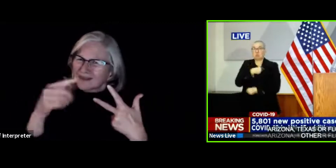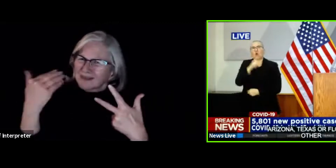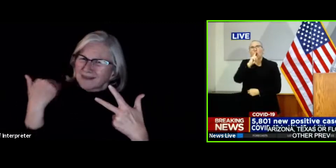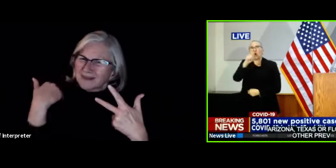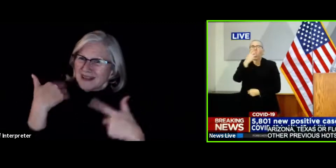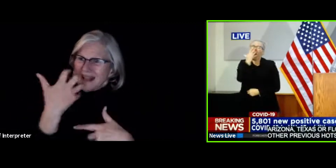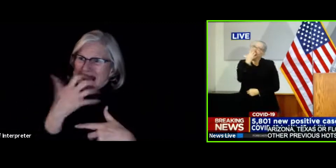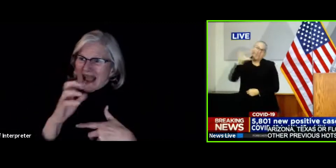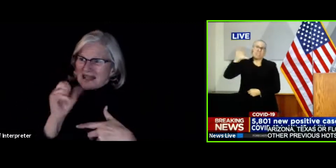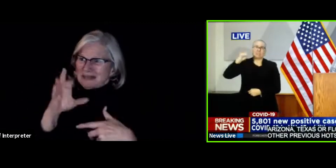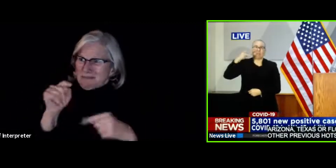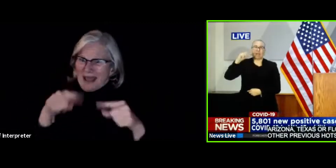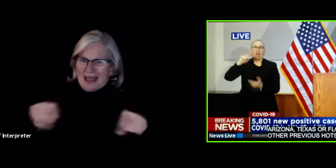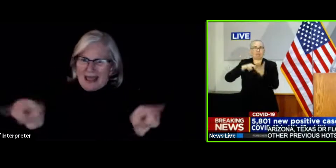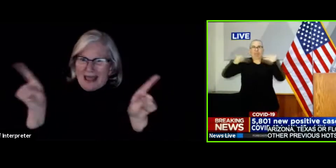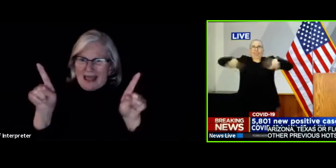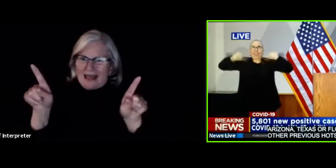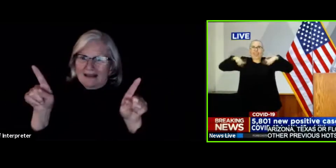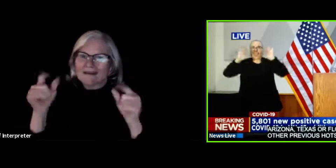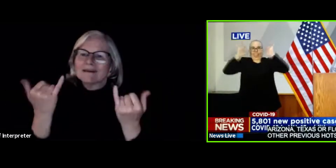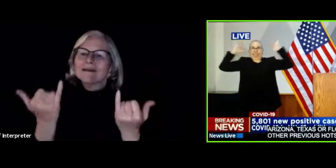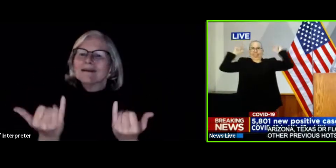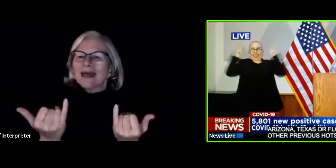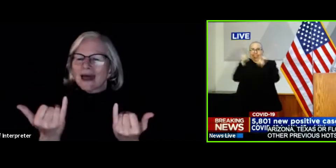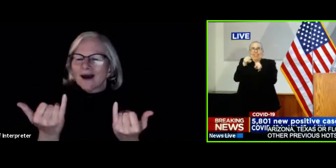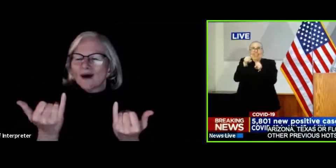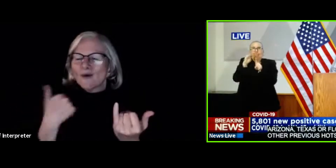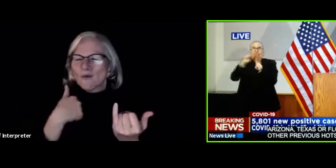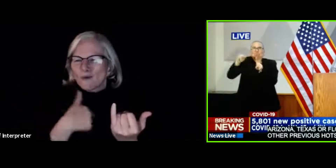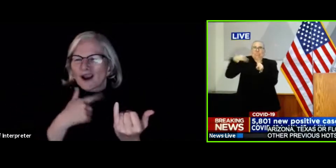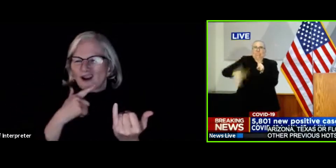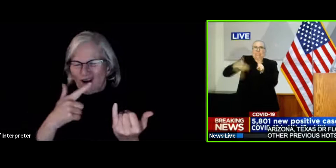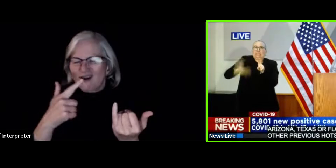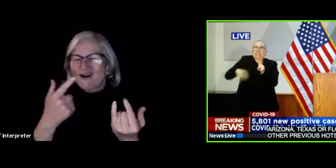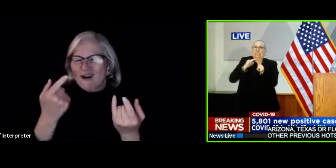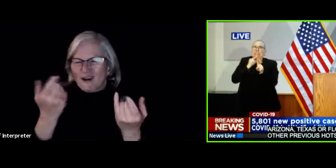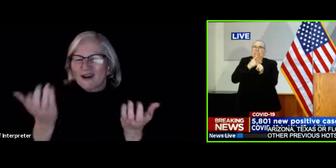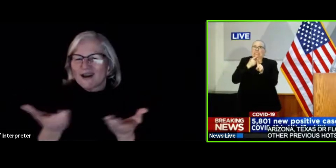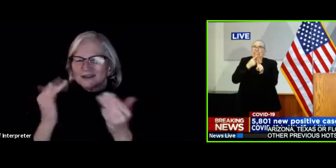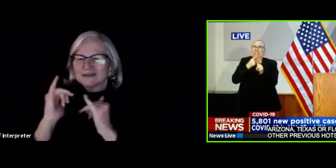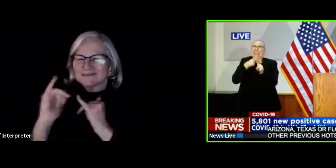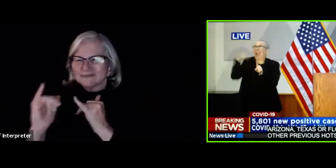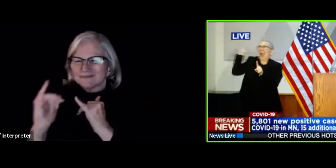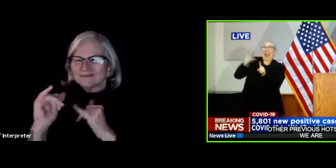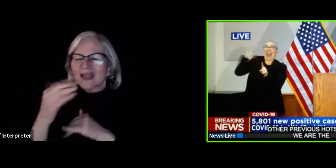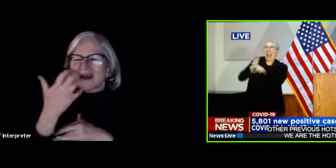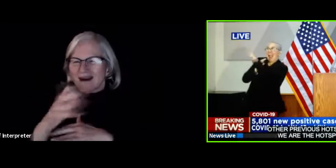THIS IS AGAIN WHY WE'VE ALL BEEN ASKED TO BE A PART OF THE SOLUTION HERE BY MAKINGS SOME TEMPORARY